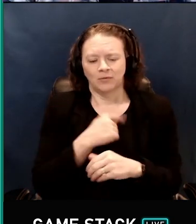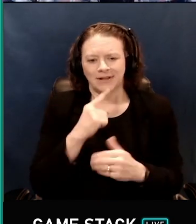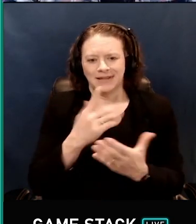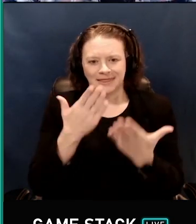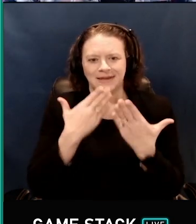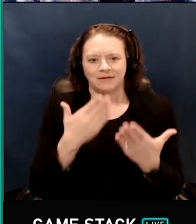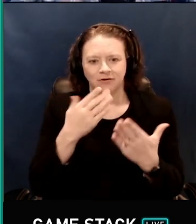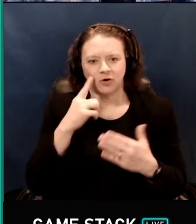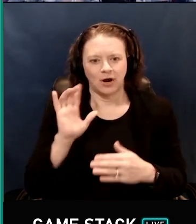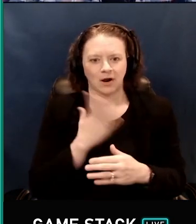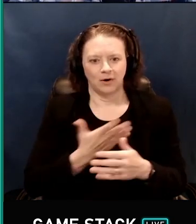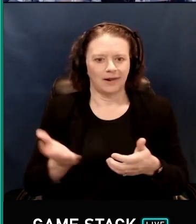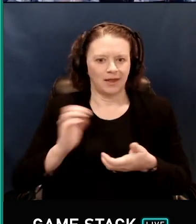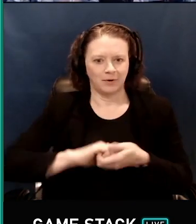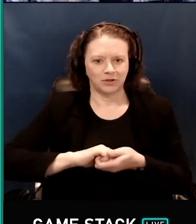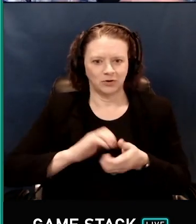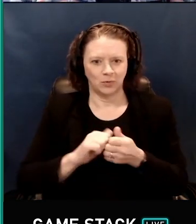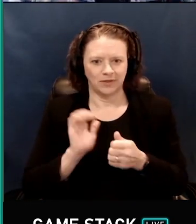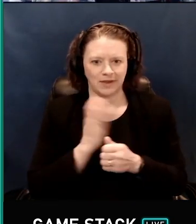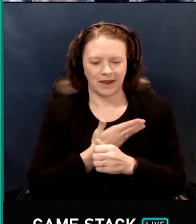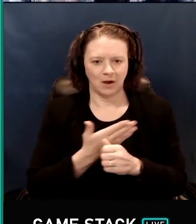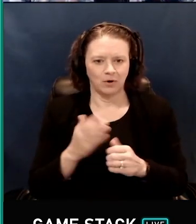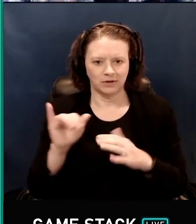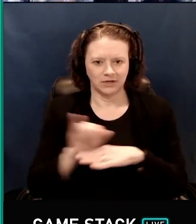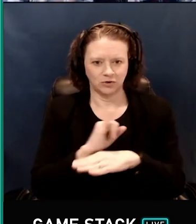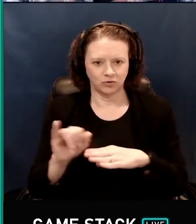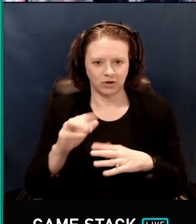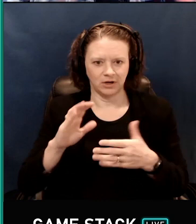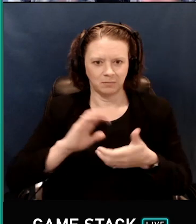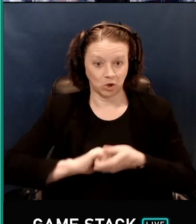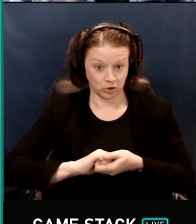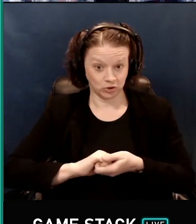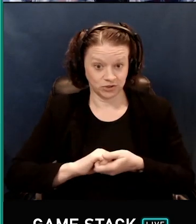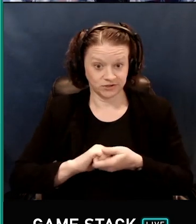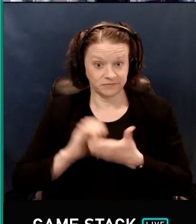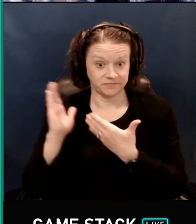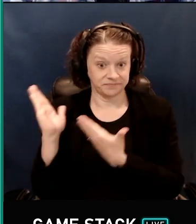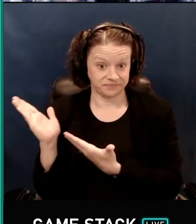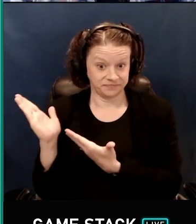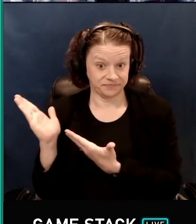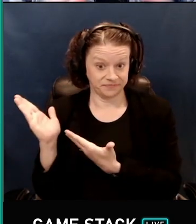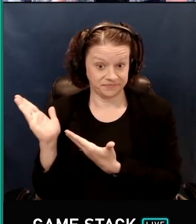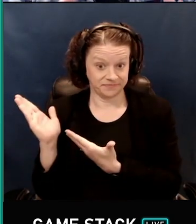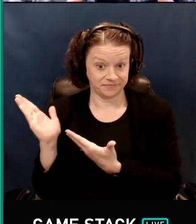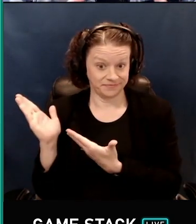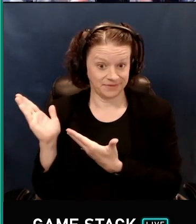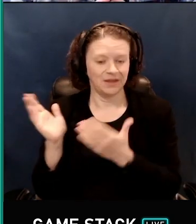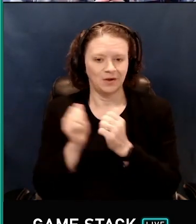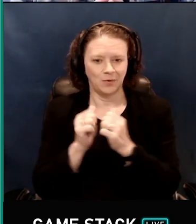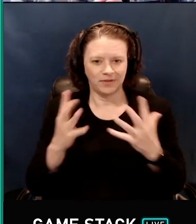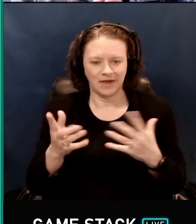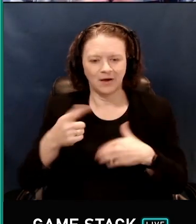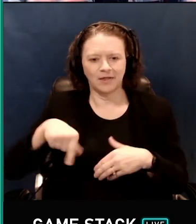Without them, we wouldn't be able to make a continued commitment to helping you get the most out of your hardware,